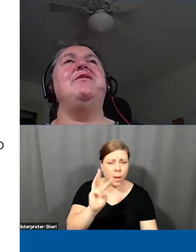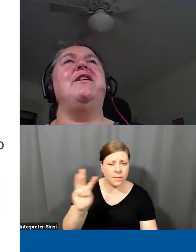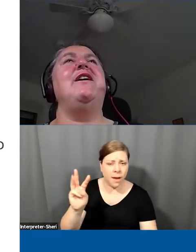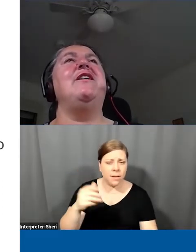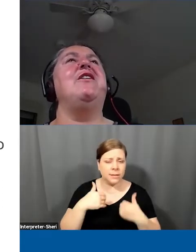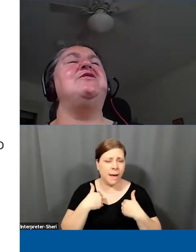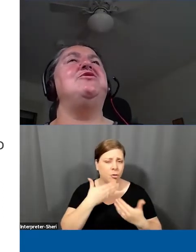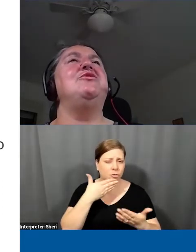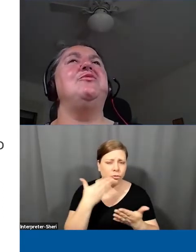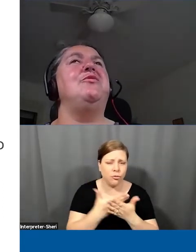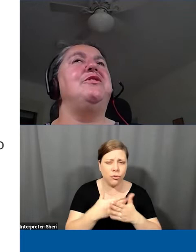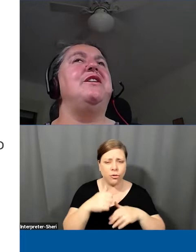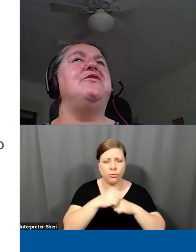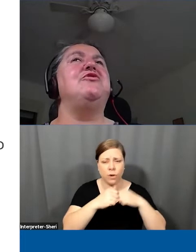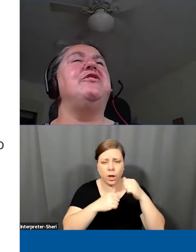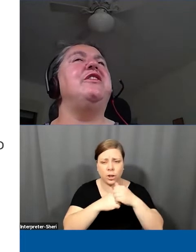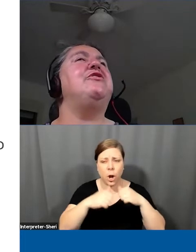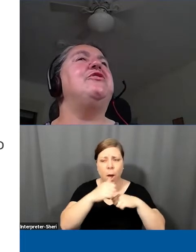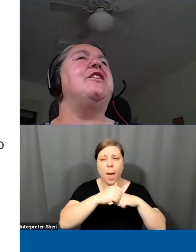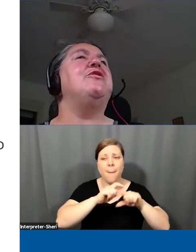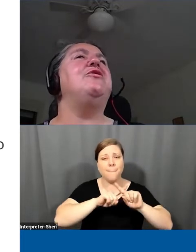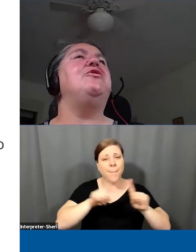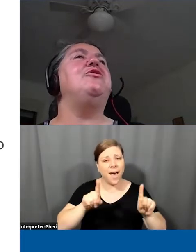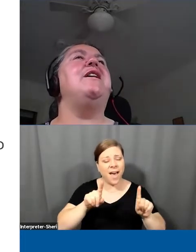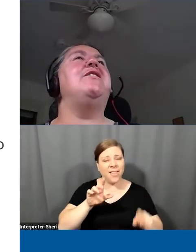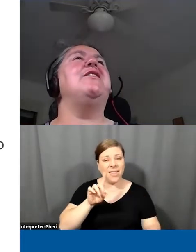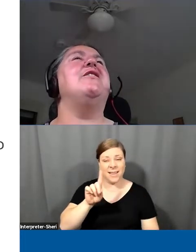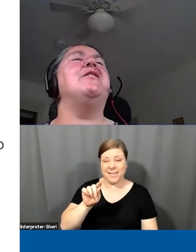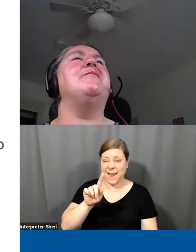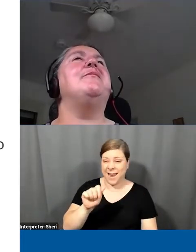but then they got to the data visualizations and couldn't do anything on them.